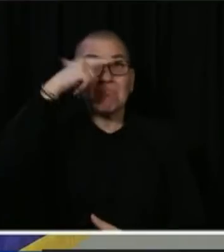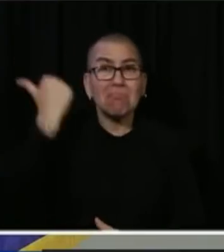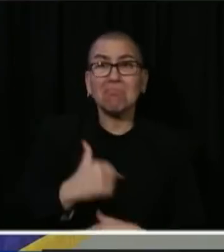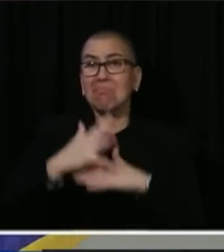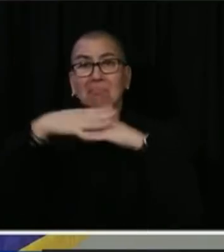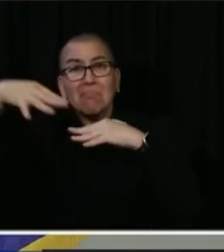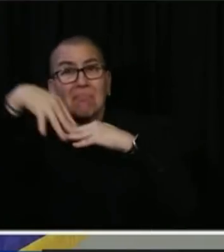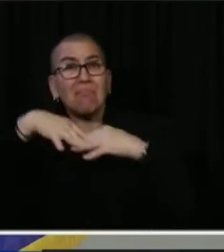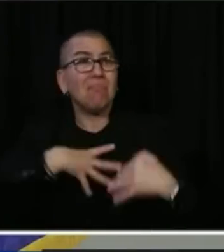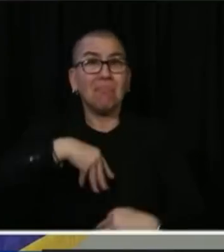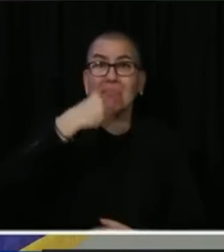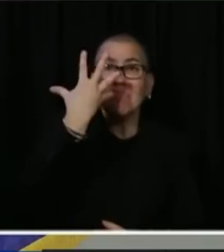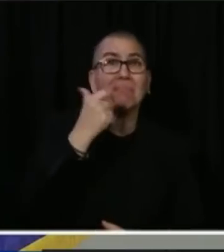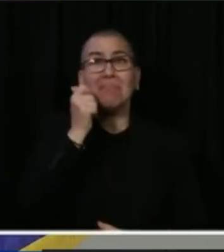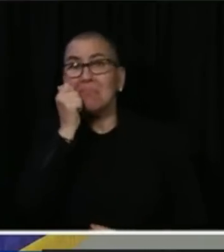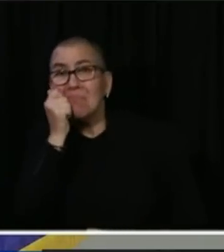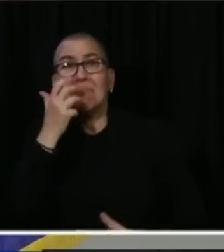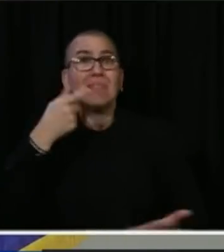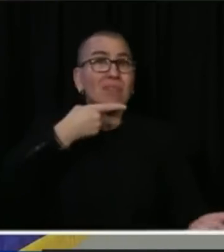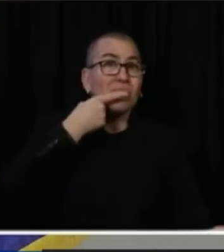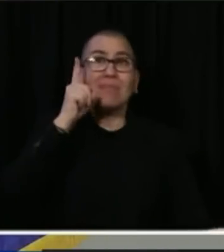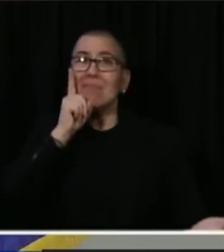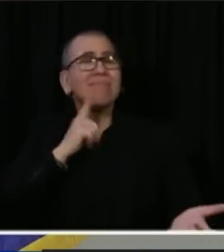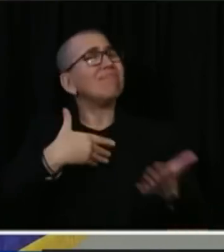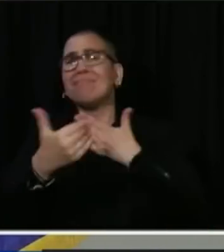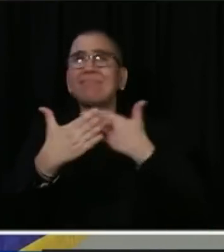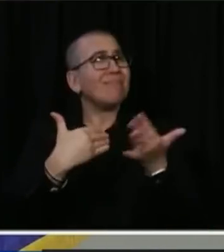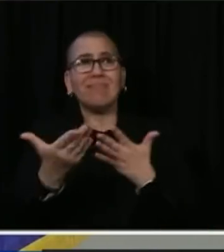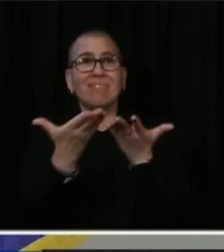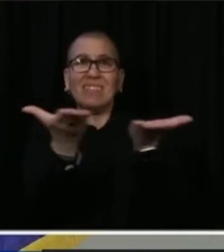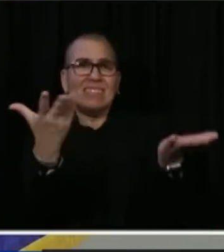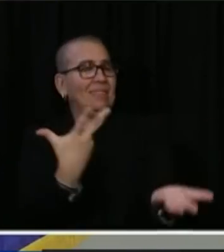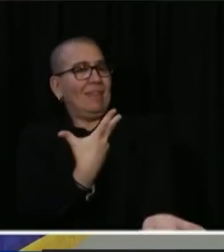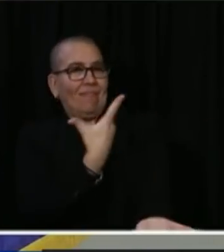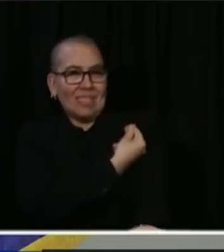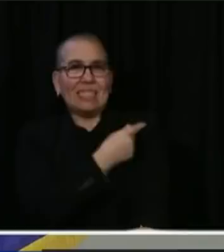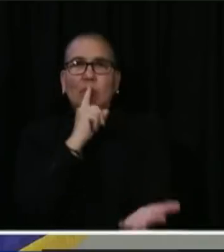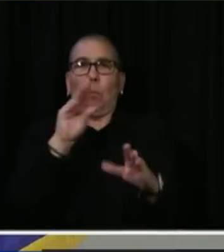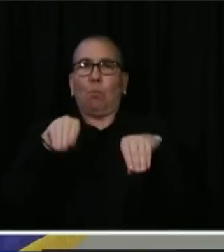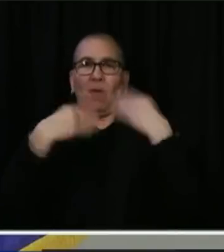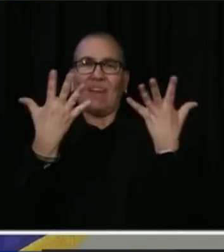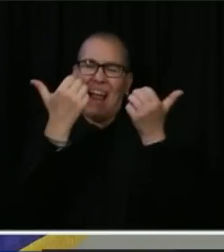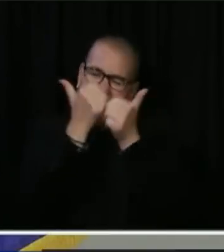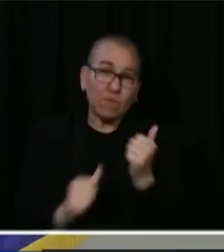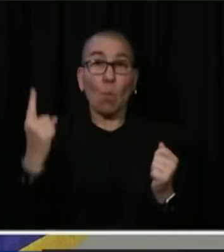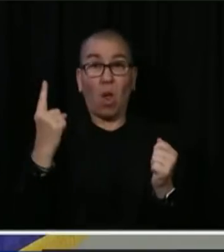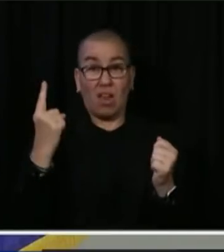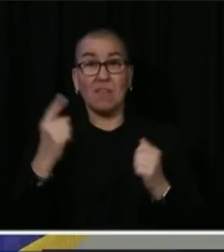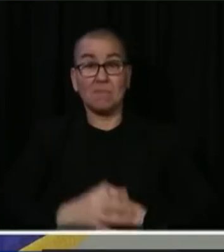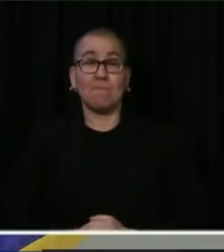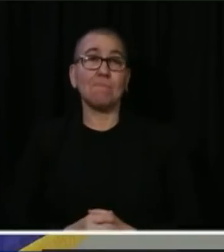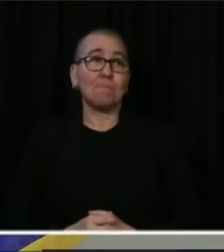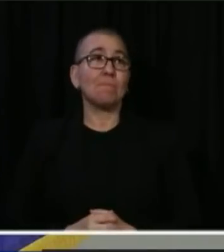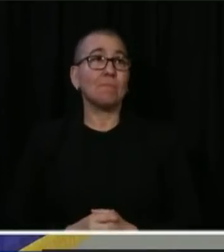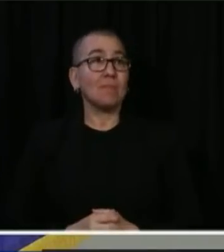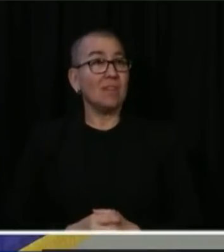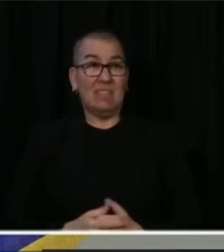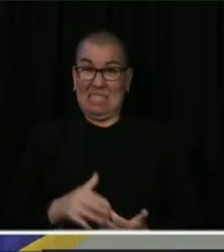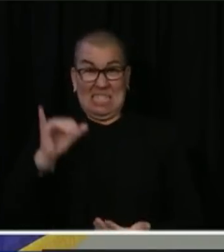IF FOLKS HELP US WITH OUR COMMUNITY PARTNERS, THAT WE WILL HAVE EQUITY AND IT WON'T